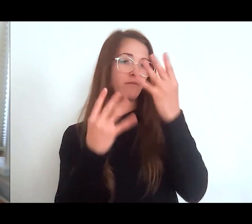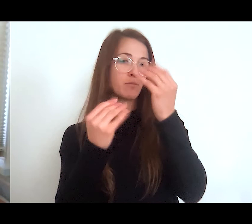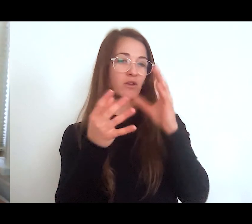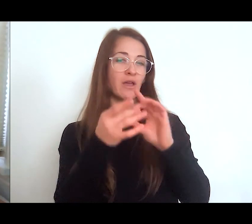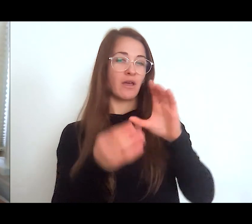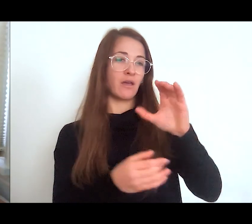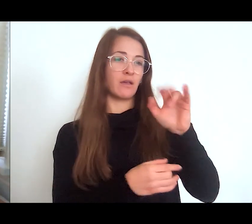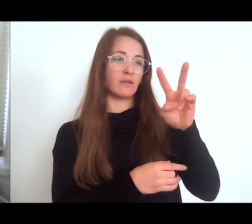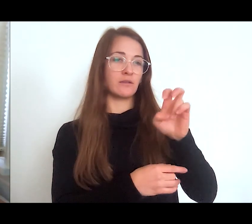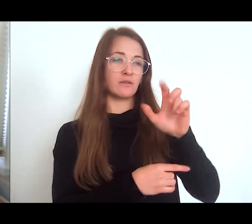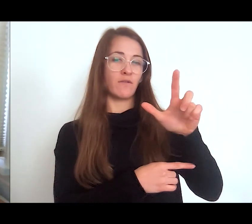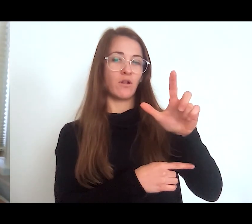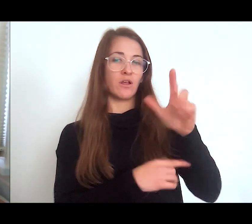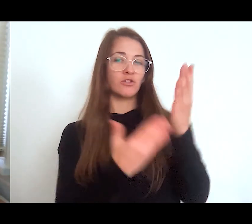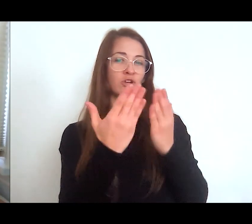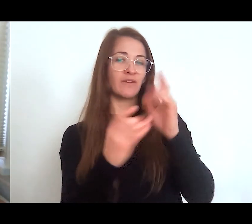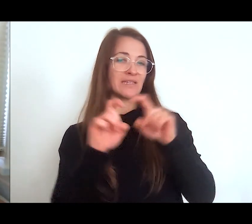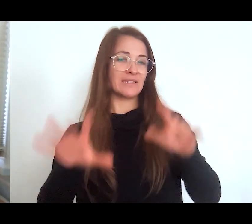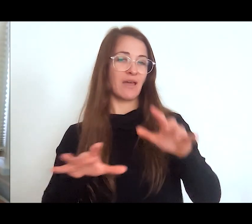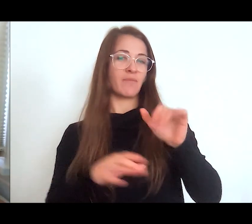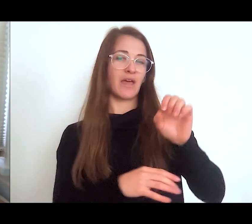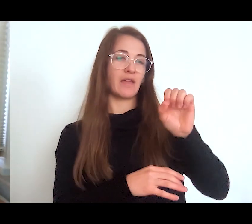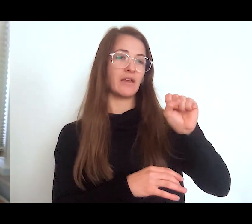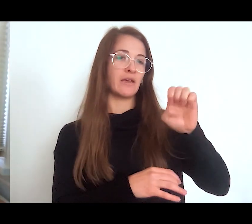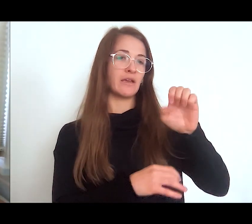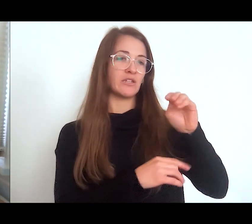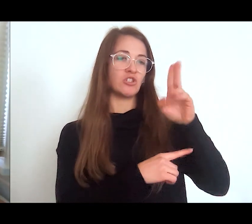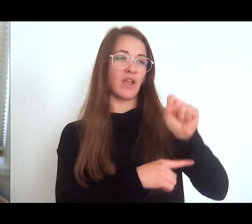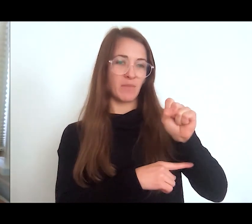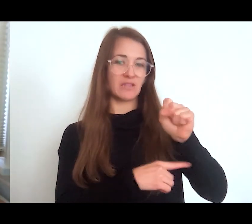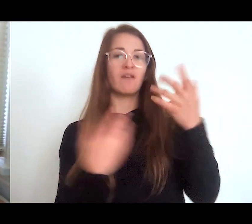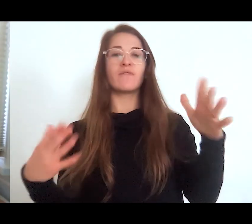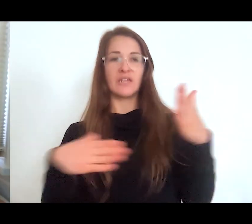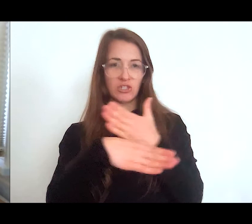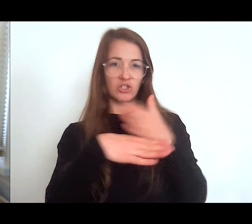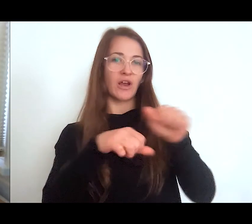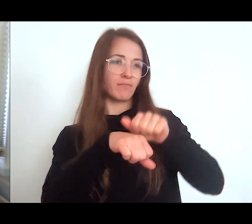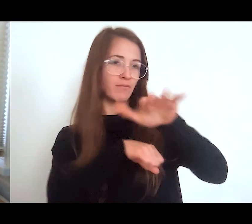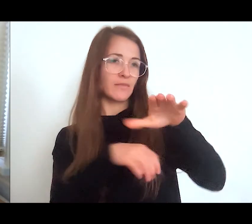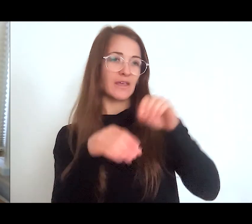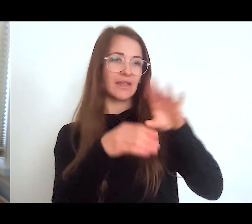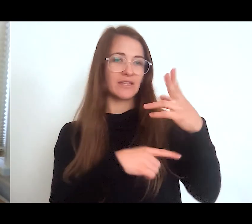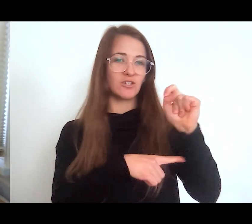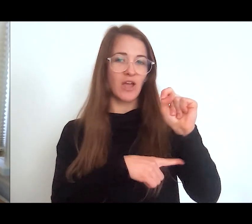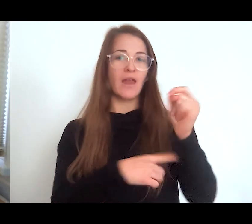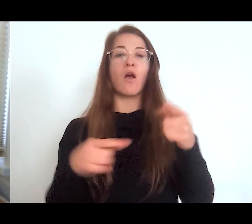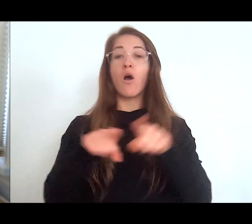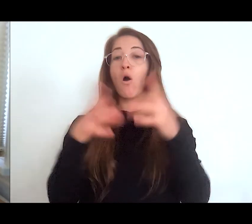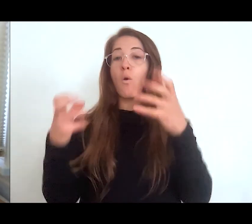WELL AS SOME INFORMATION ABOUT CIVIL SERVICE EXAMS, WHICH IS WHAT SEAMUS TALKED ABOUT IS SHARED IN THE CHAT FOR FOLKS.